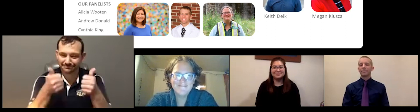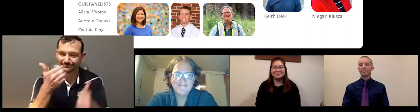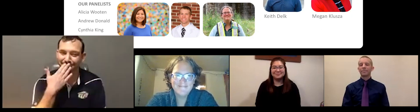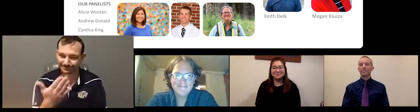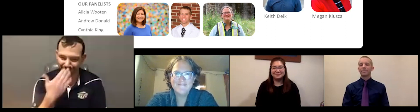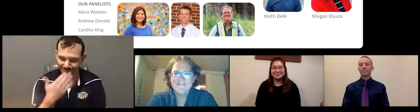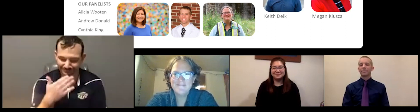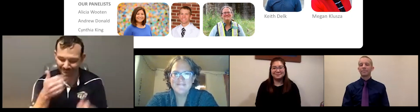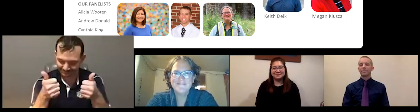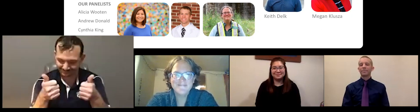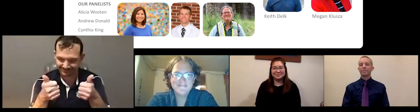Thank you.